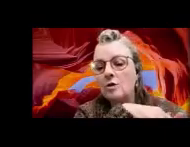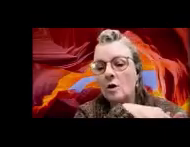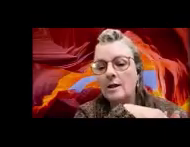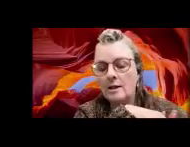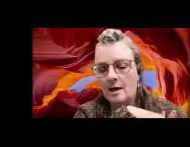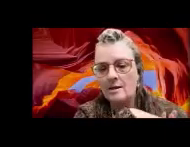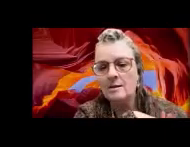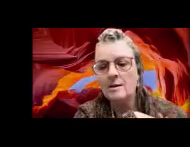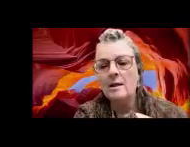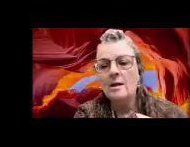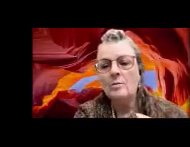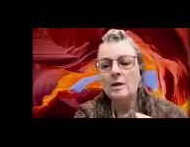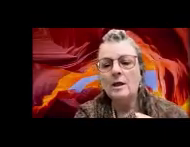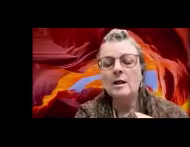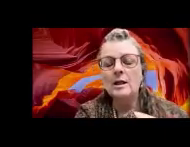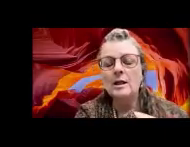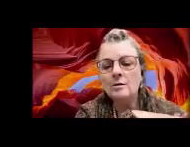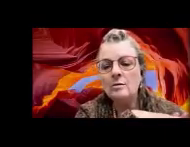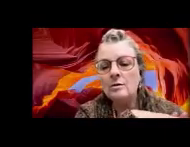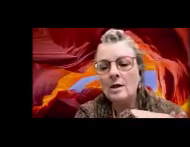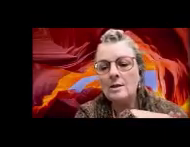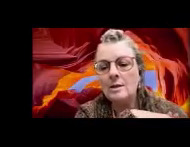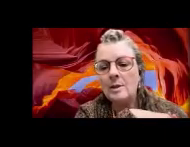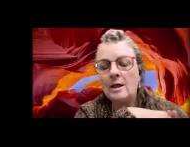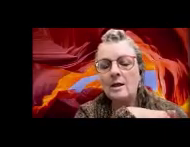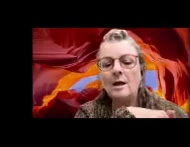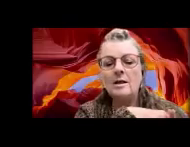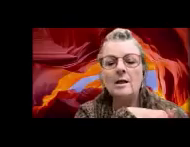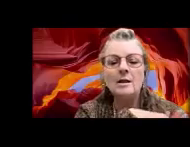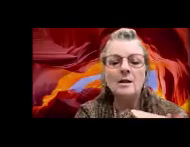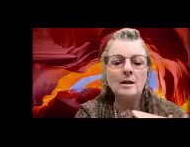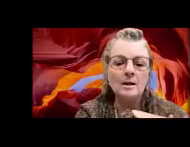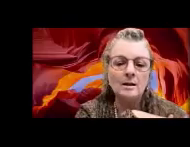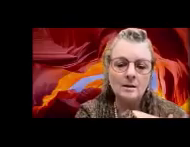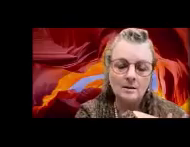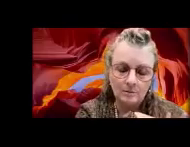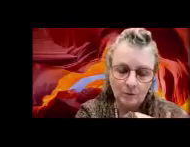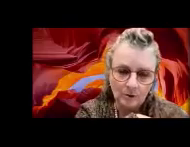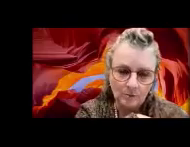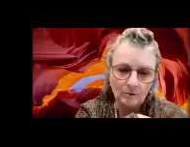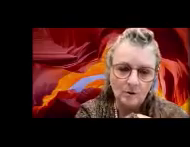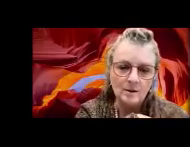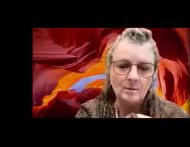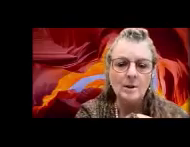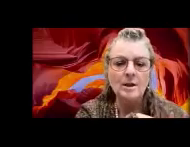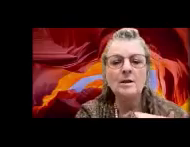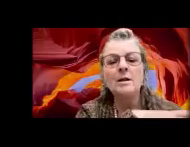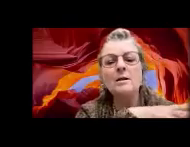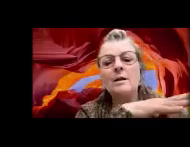drawing task where the clinician would draw something, and then the participant would draw something, and then the